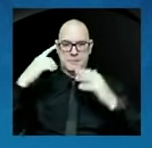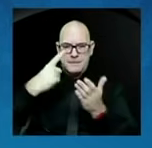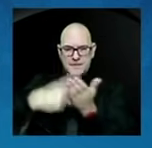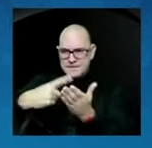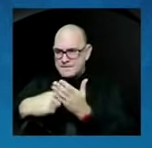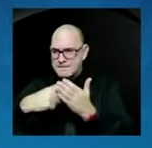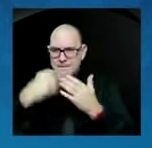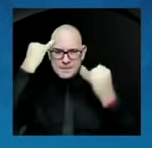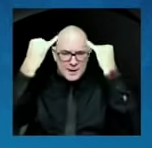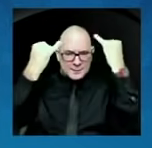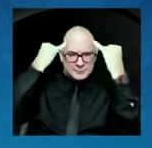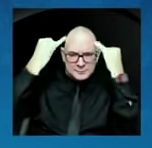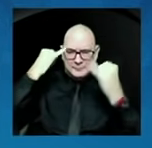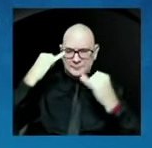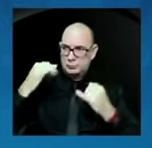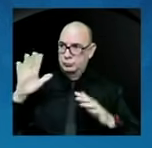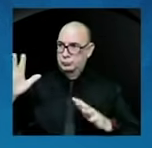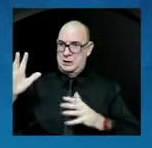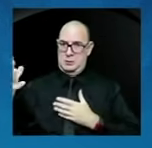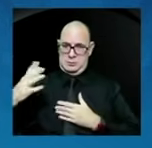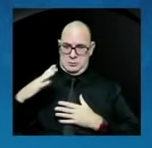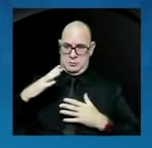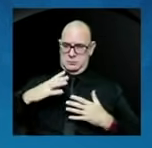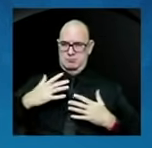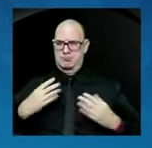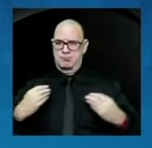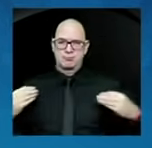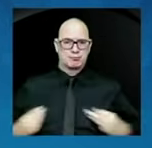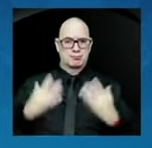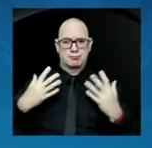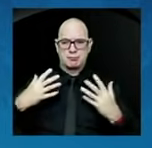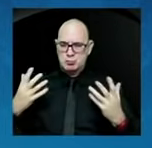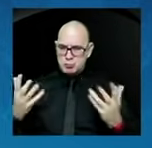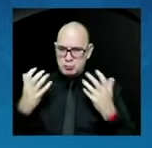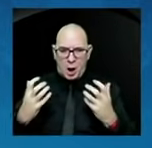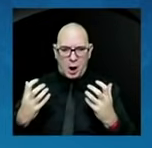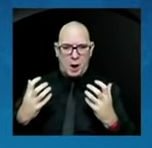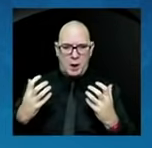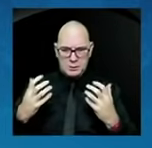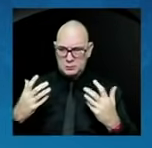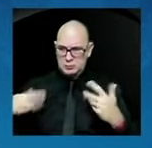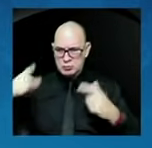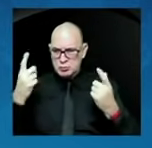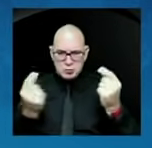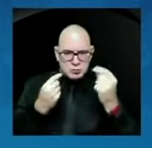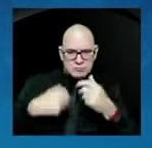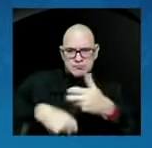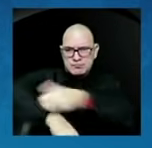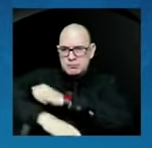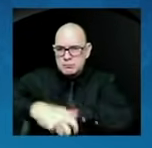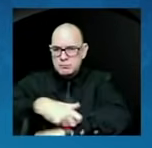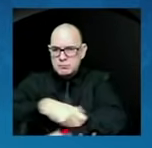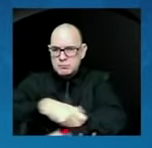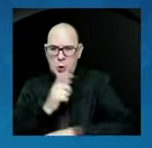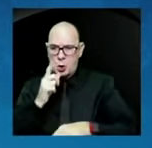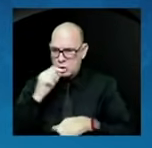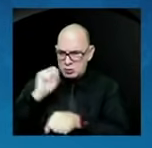ELEVATING THE DISCOURSE AND THE IMAGINATION AND THE SPIRIT OF